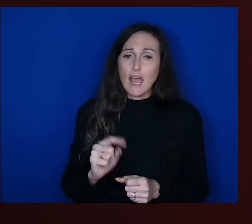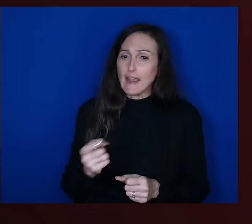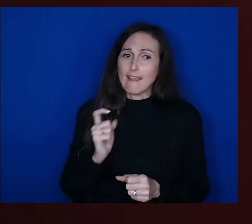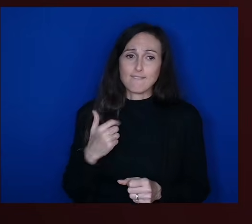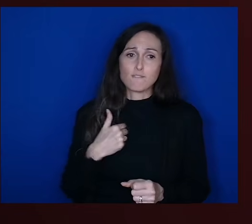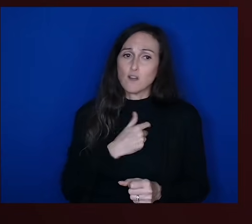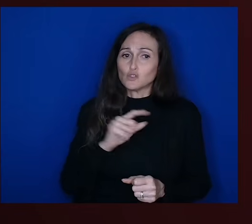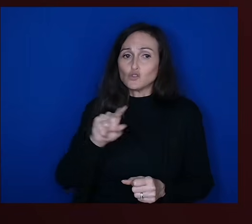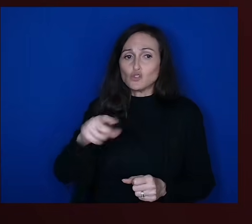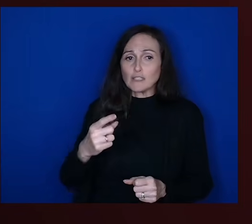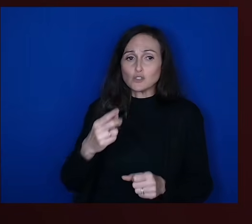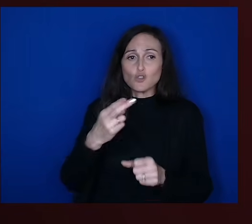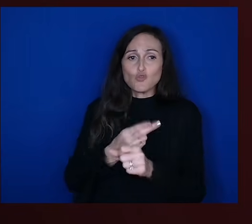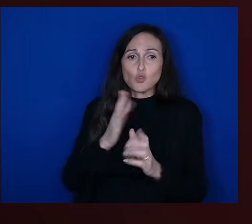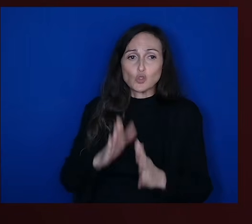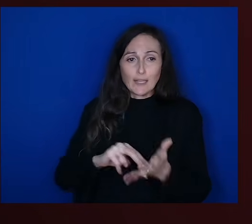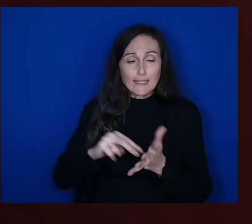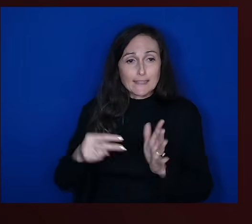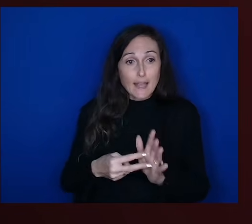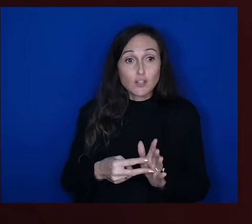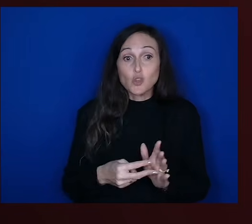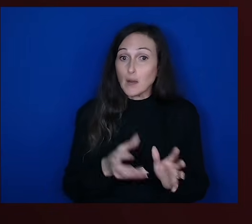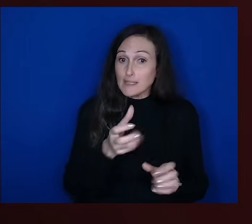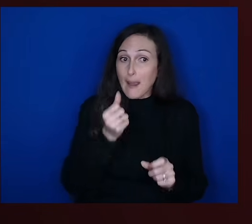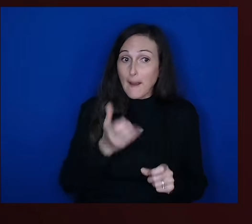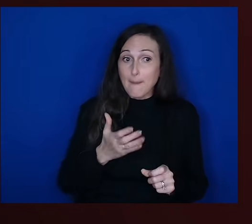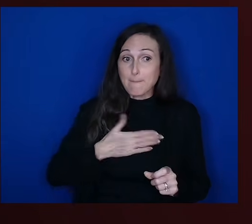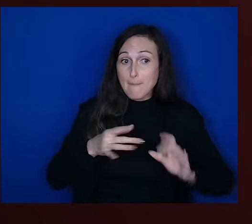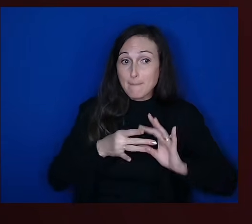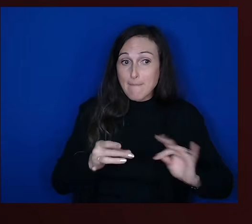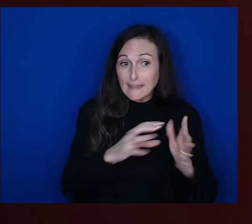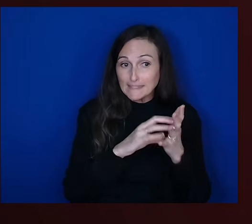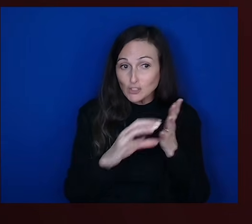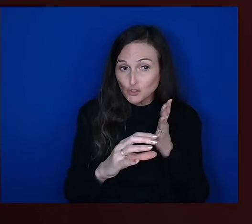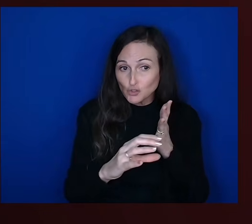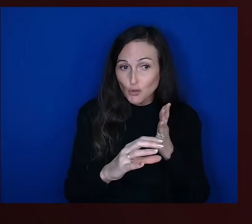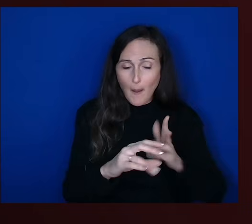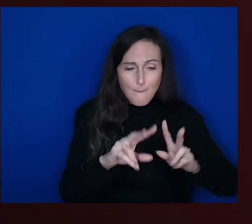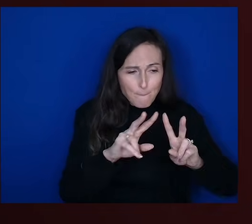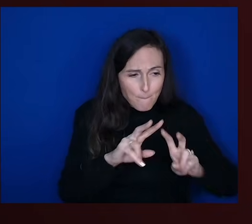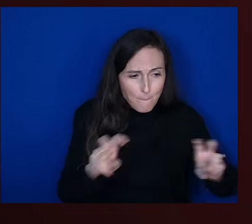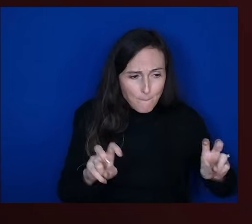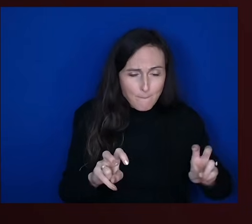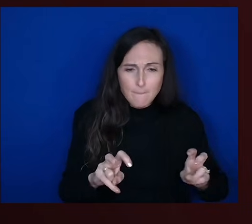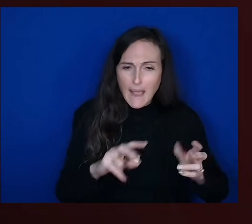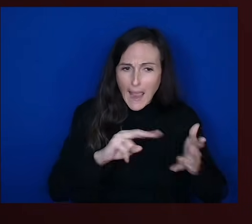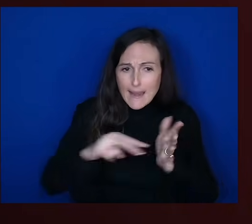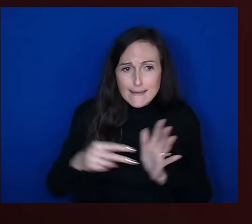and tell us what the user's actually intending to do." Now, I'll walk through what that leads to in a second but I just wanted